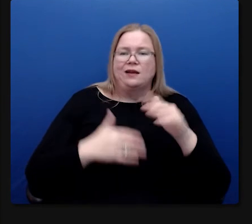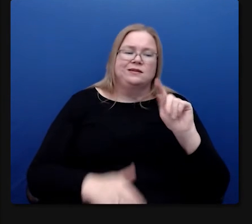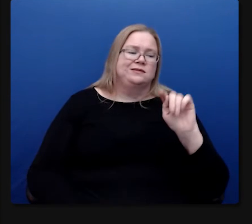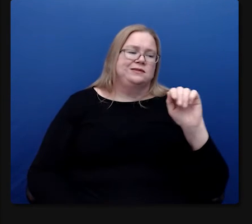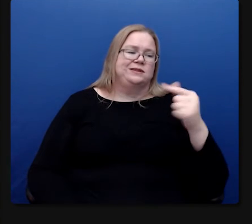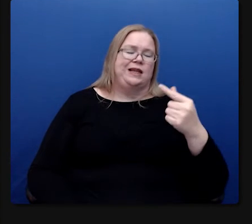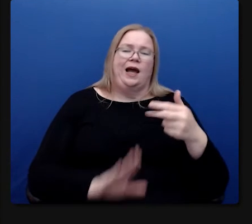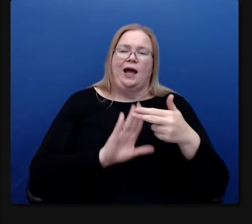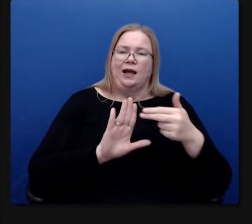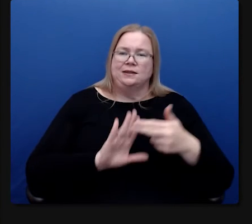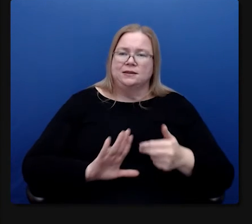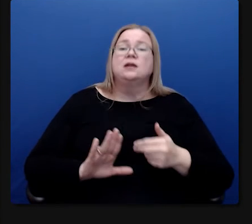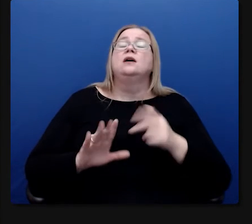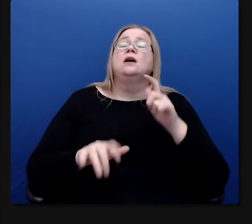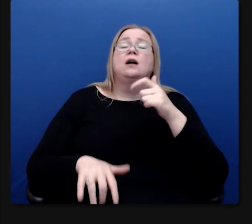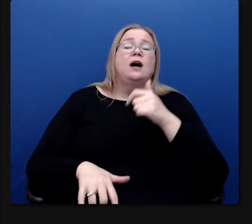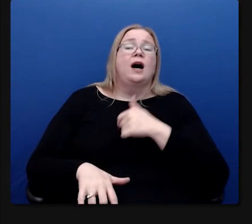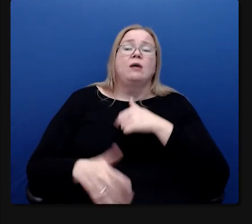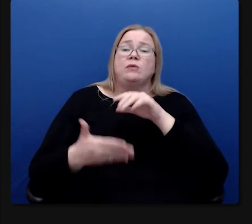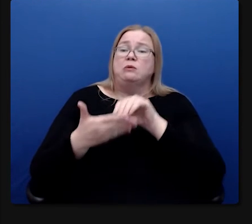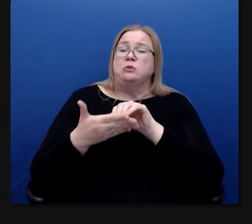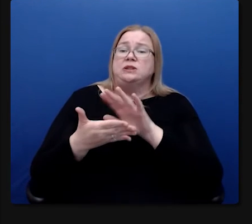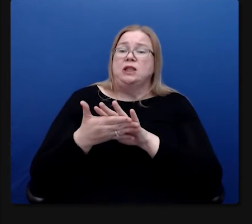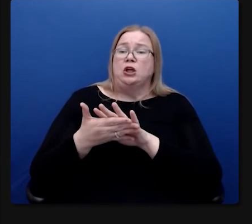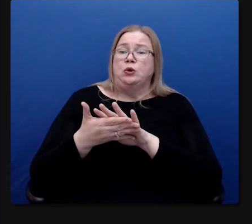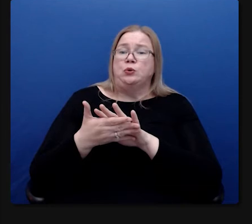and move onto tags, which I am just going to put in here...